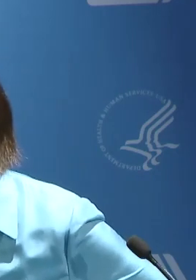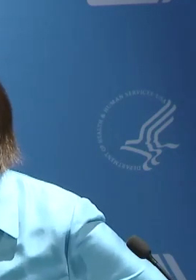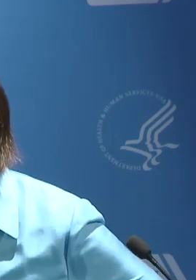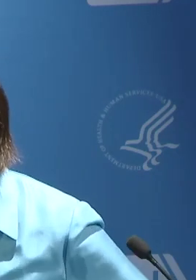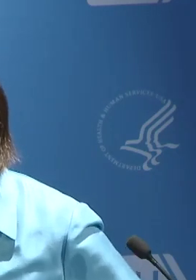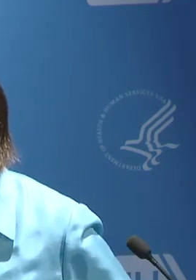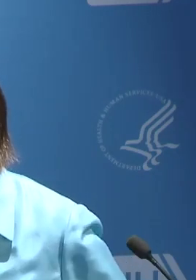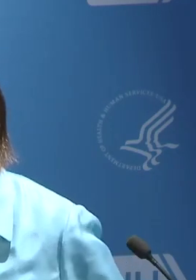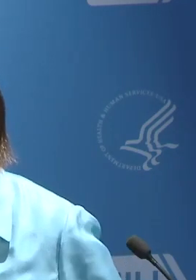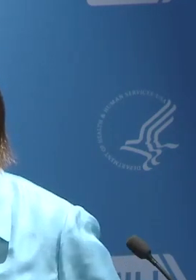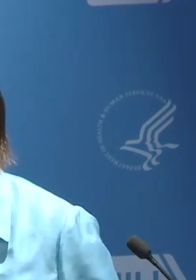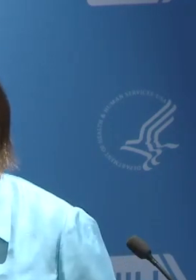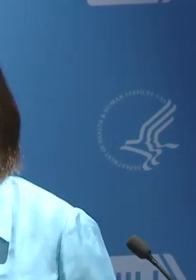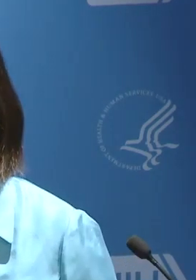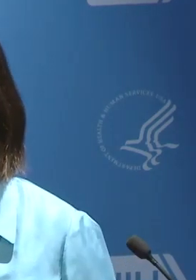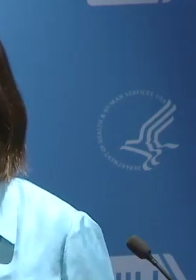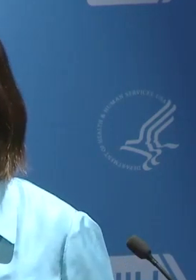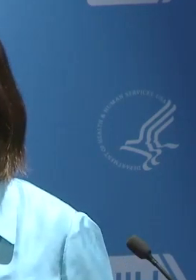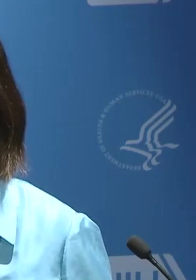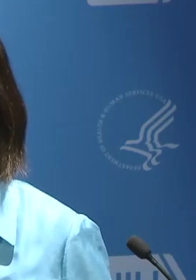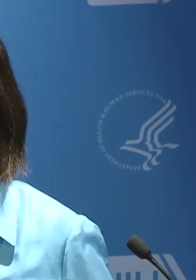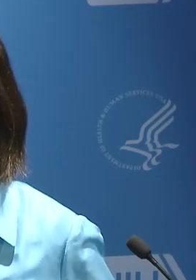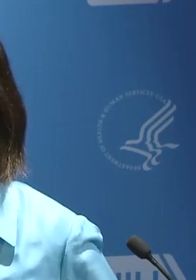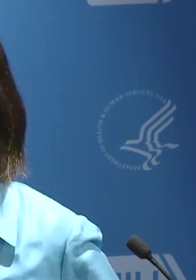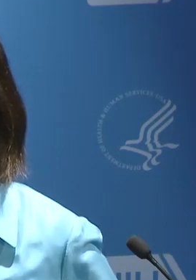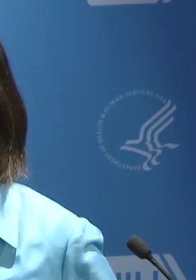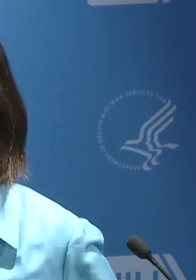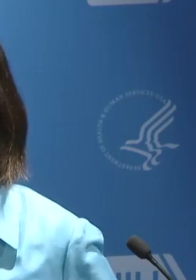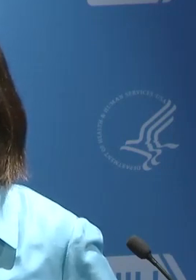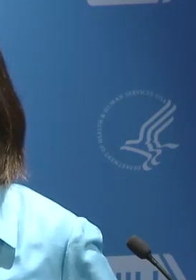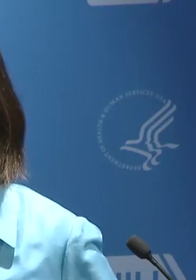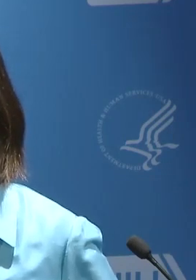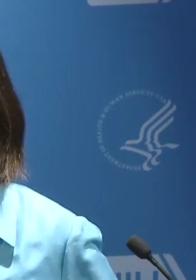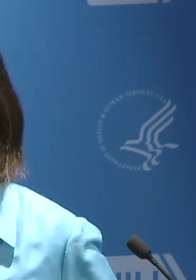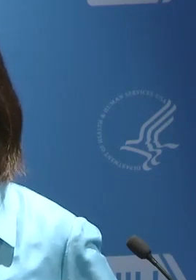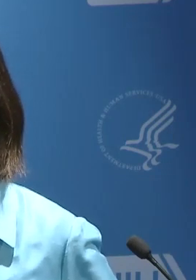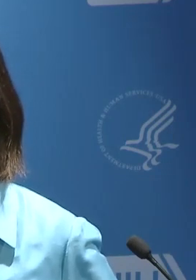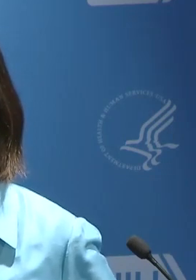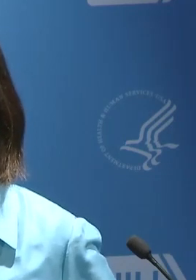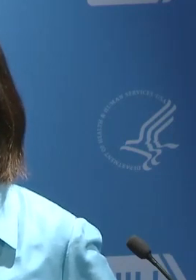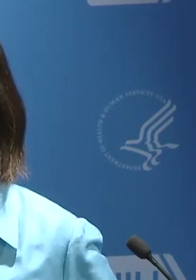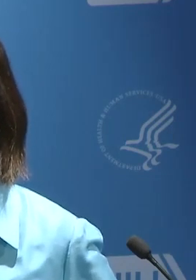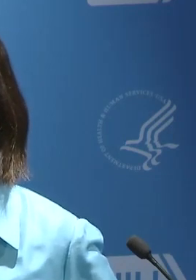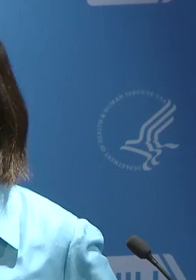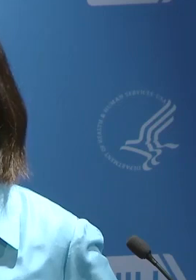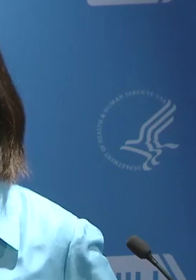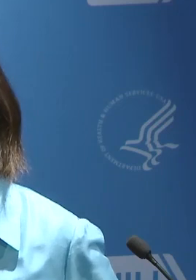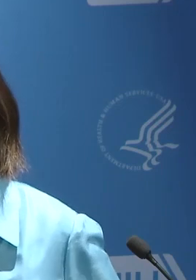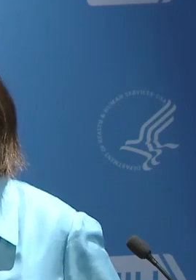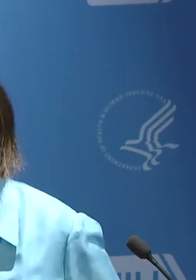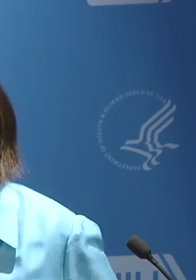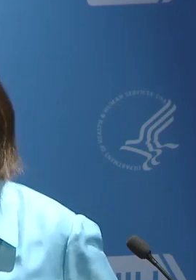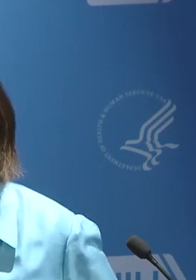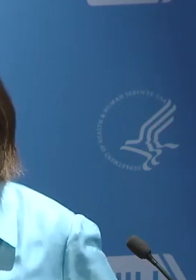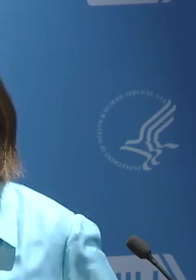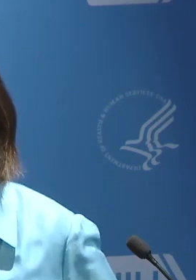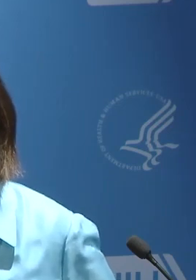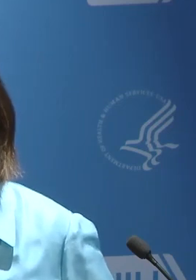VACCINE PURPOSES. PROBABLY BECAUSE ALL OF THESE OTHER CYTOKINES, IL-1 IS PROBABLY NECESSARY FOR VACCINE RESPONSES WELL. THANK YOU.